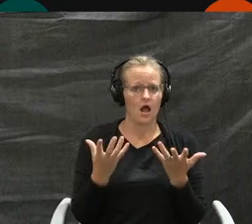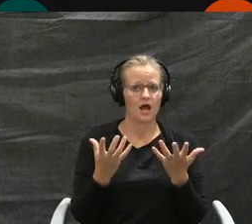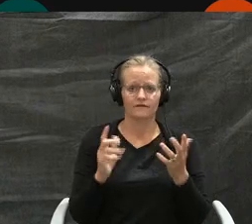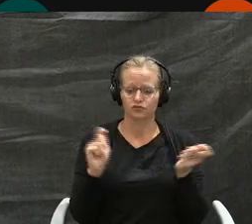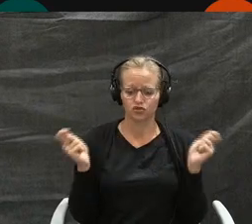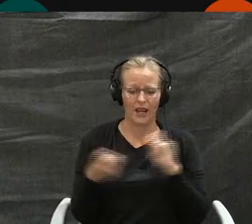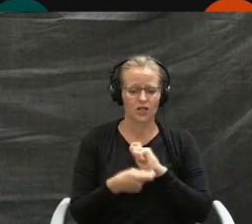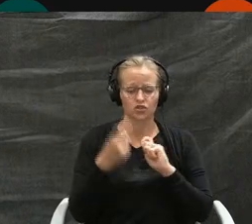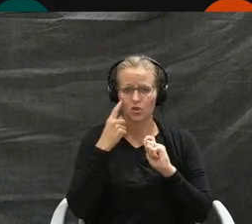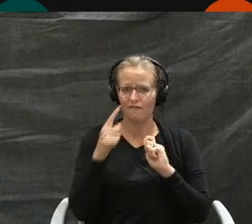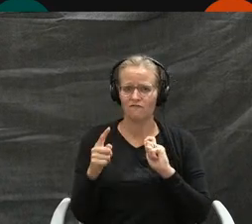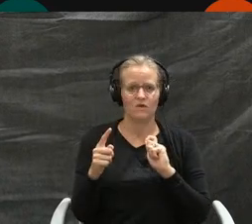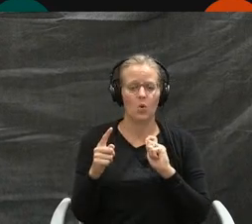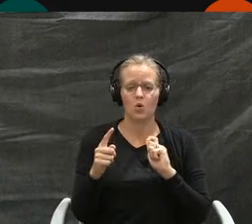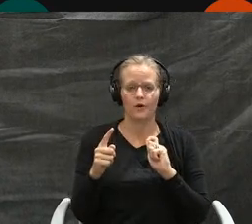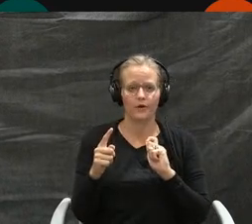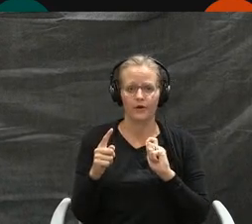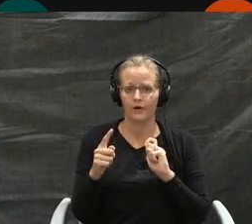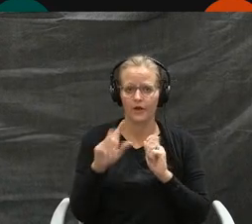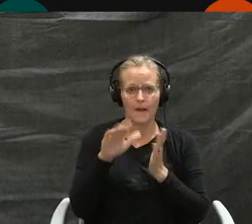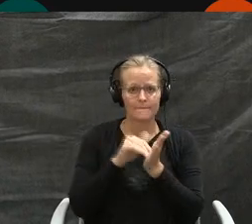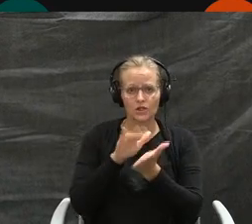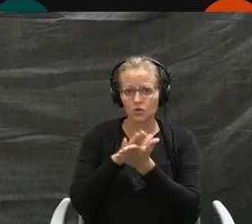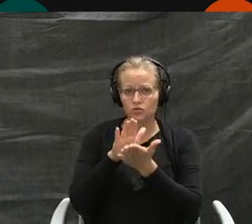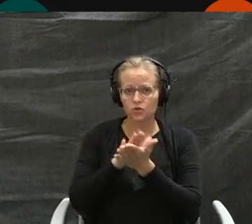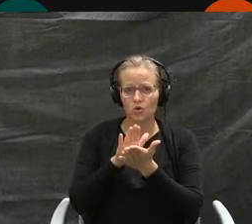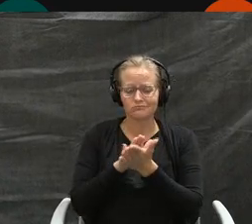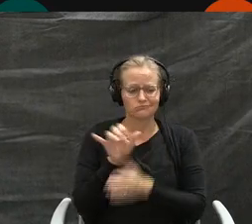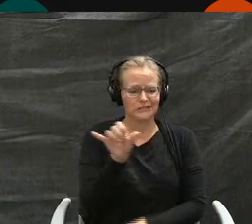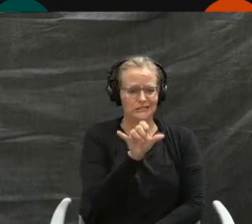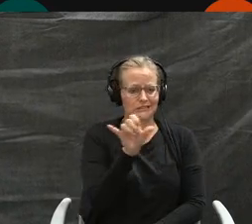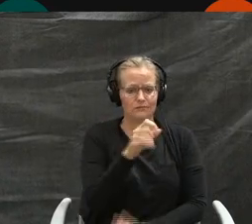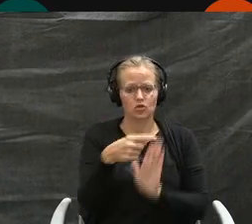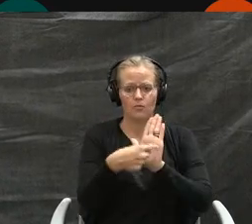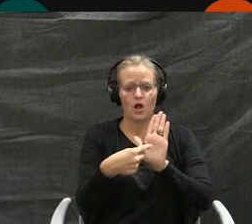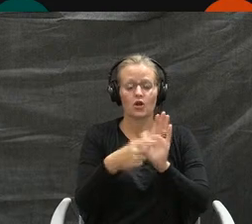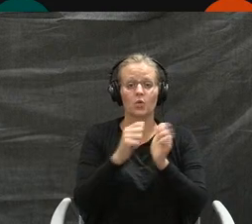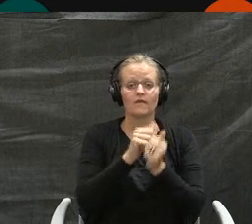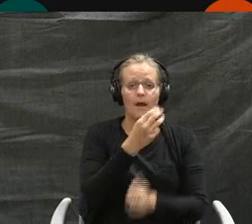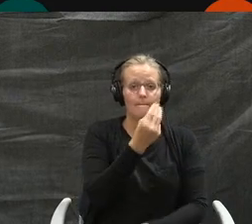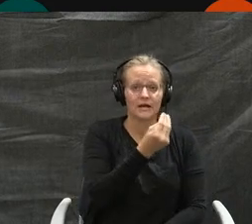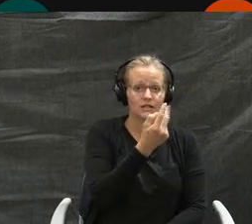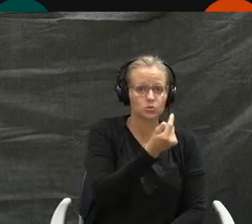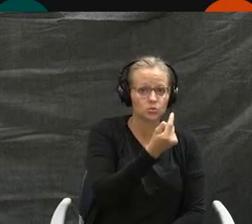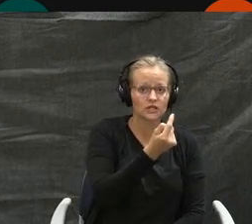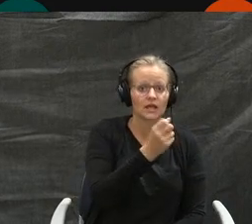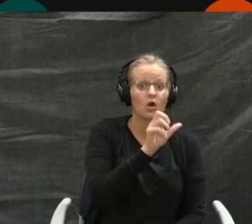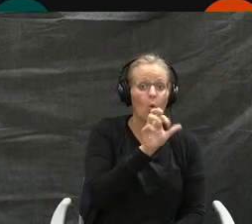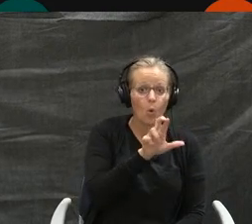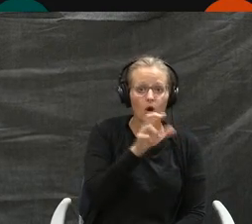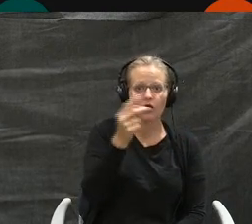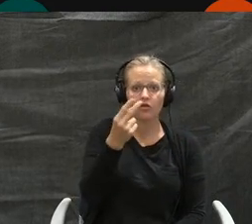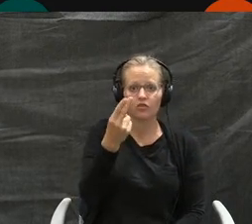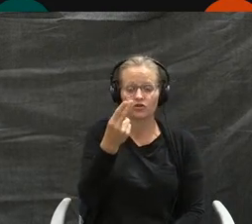We would still run a similar model at the middle school without a Monday, Tuesday, or Thursday Friday. We actually had